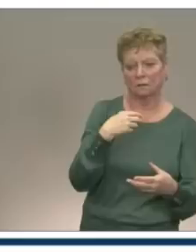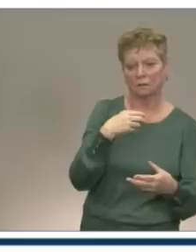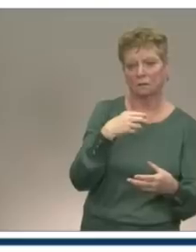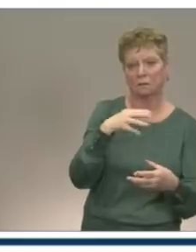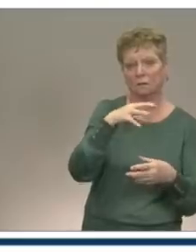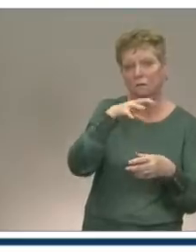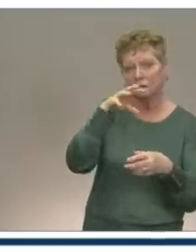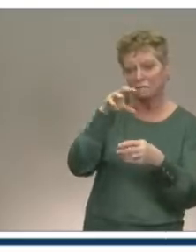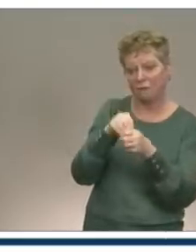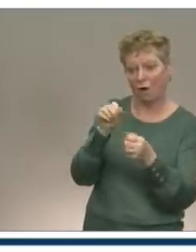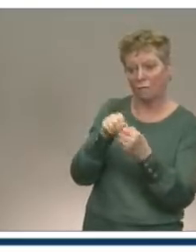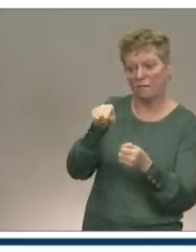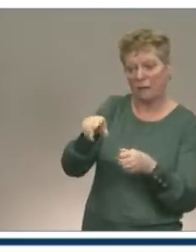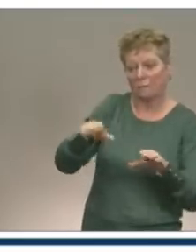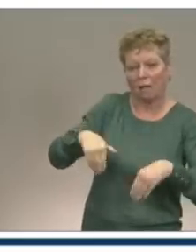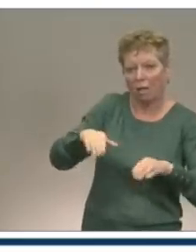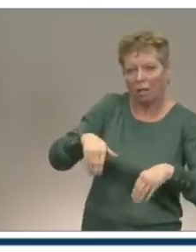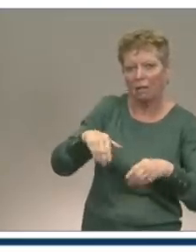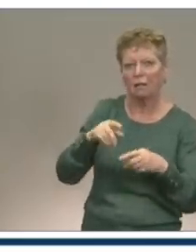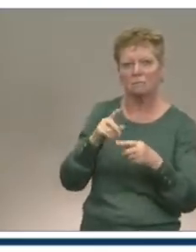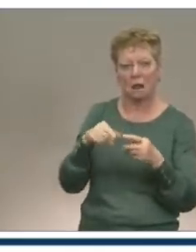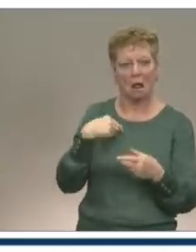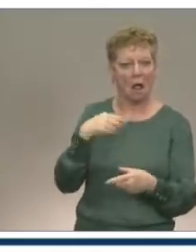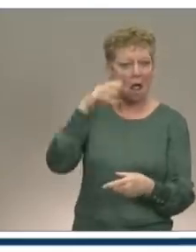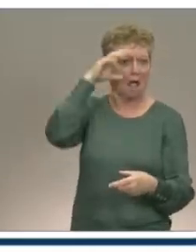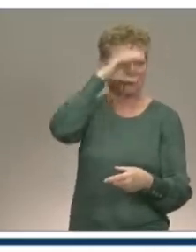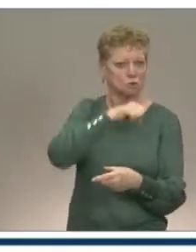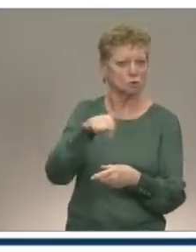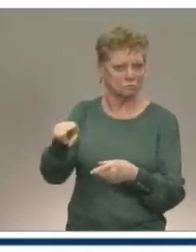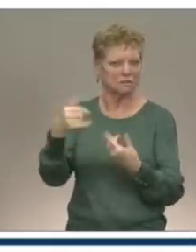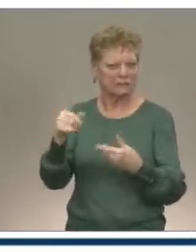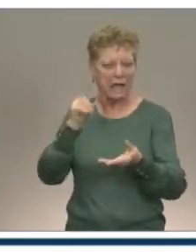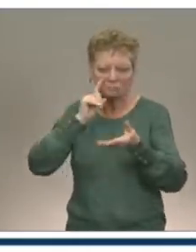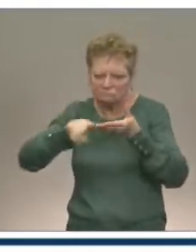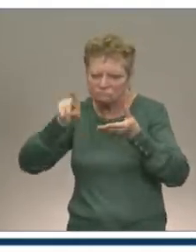police department directly i can only assume that they're now looking through all that information